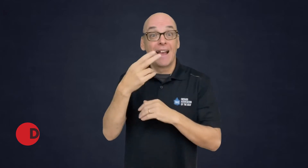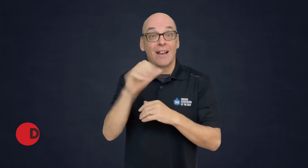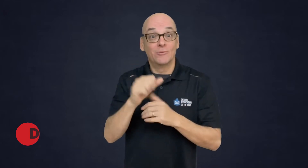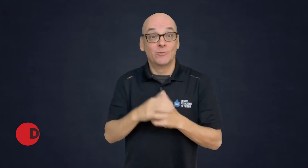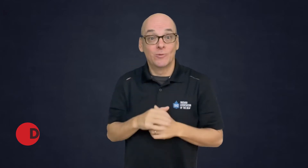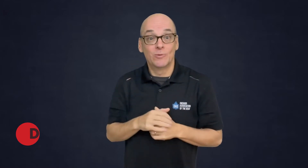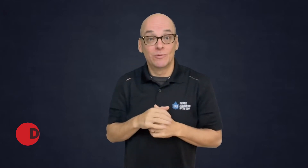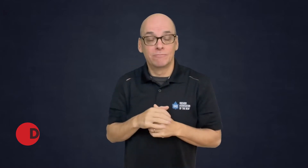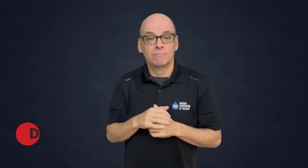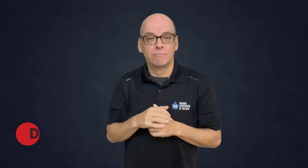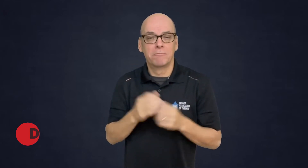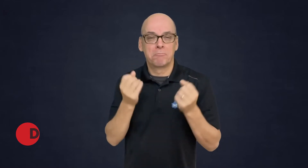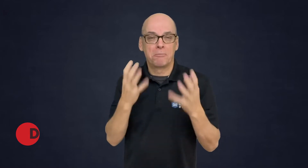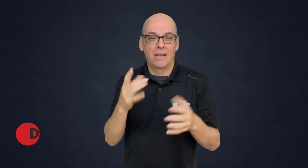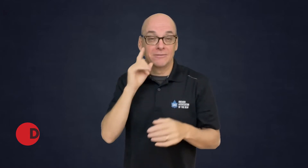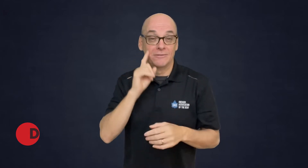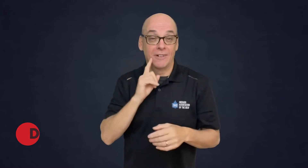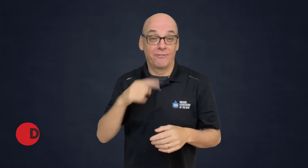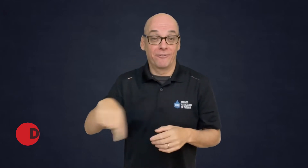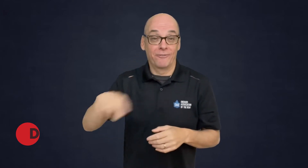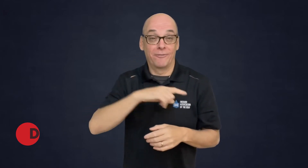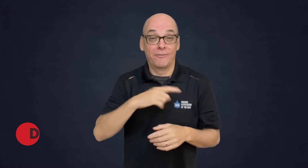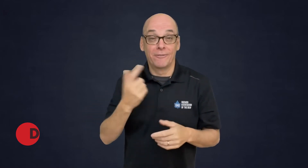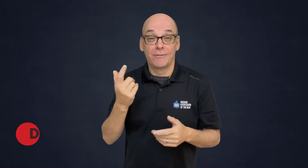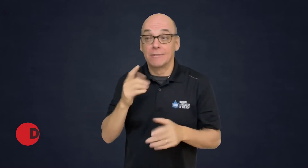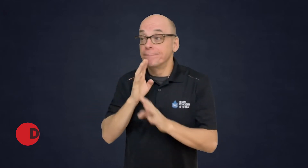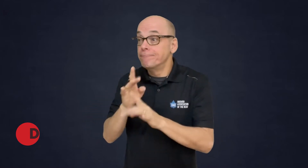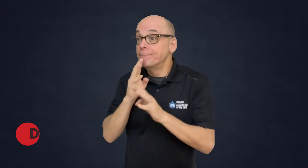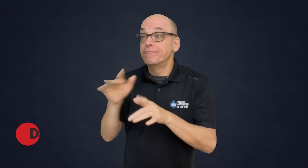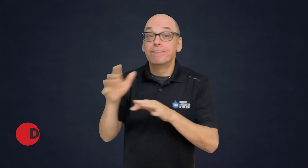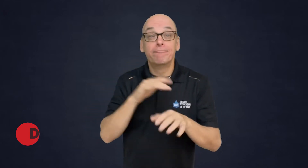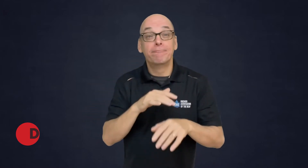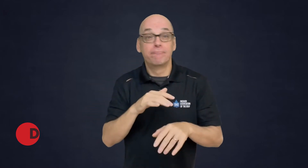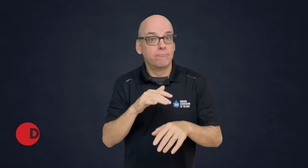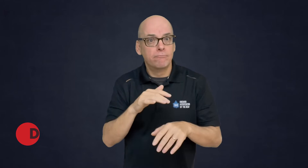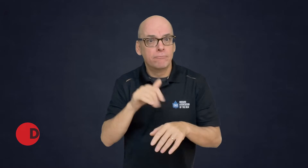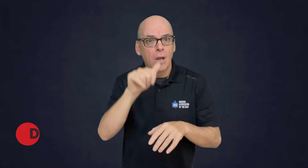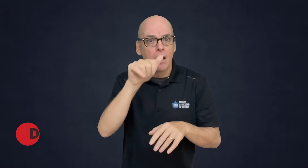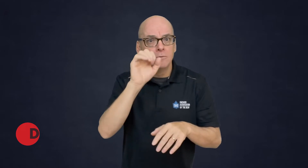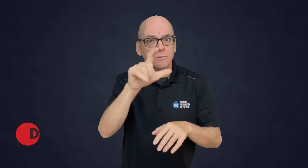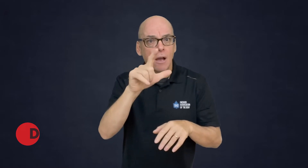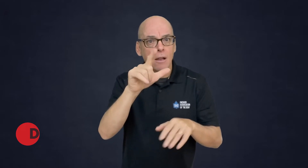In high schools, many Deaf cannot speak but when they find out about